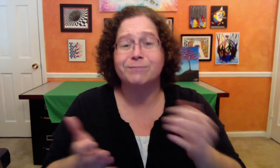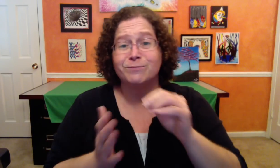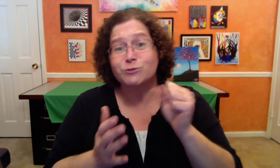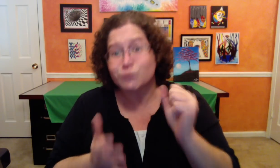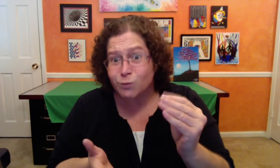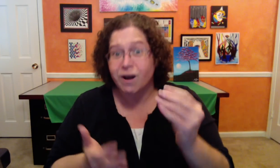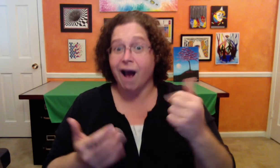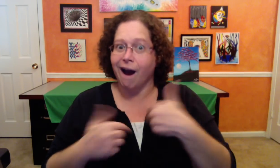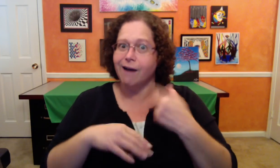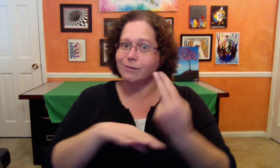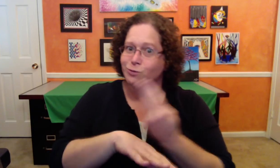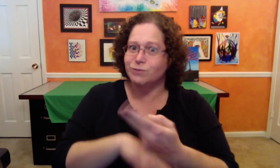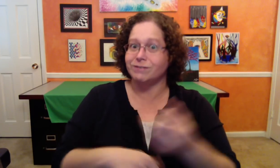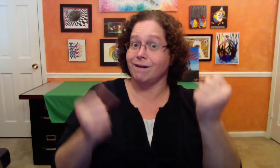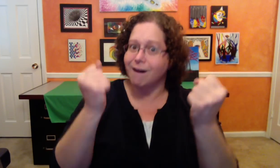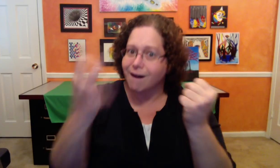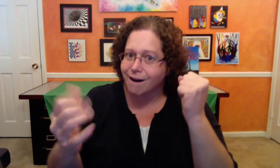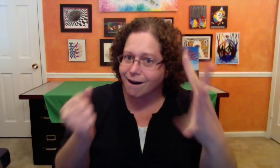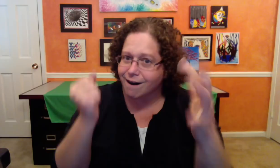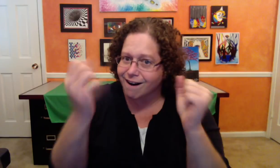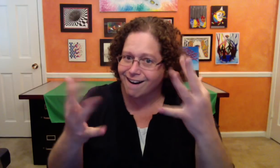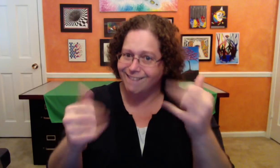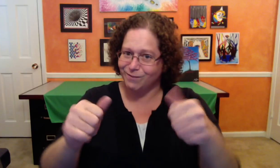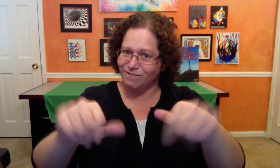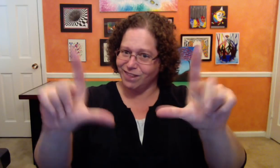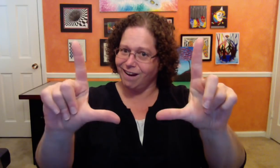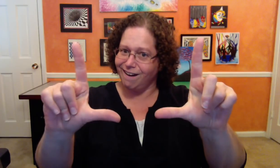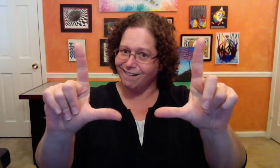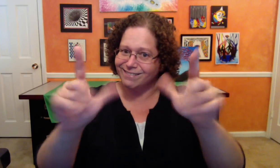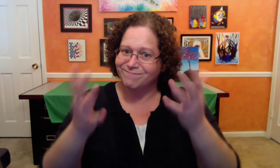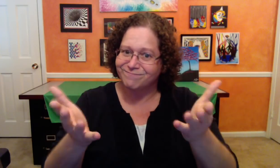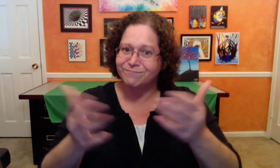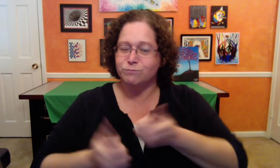Now, I can use my ASL to create this video!